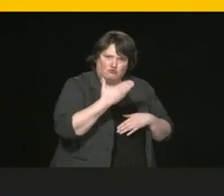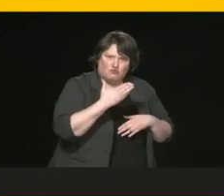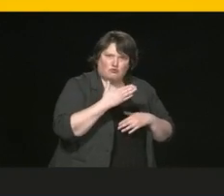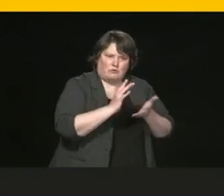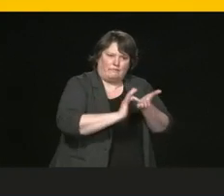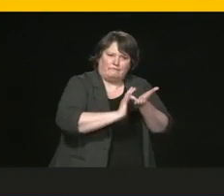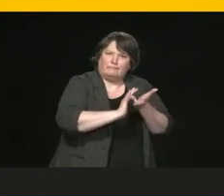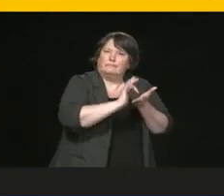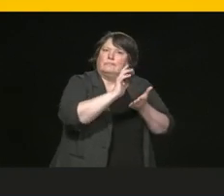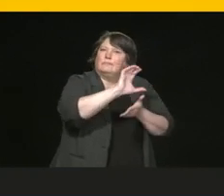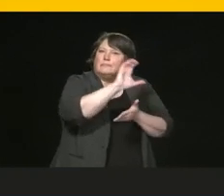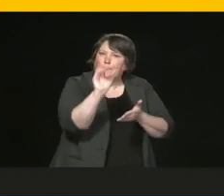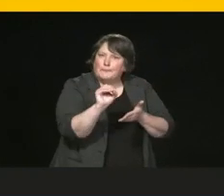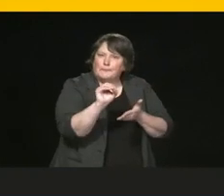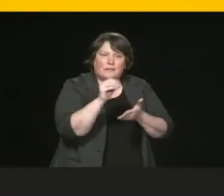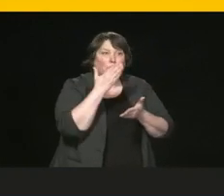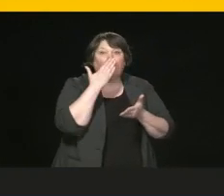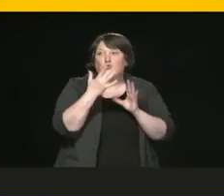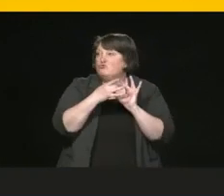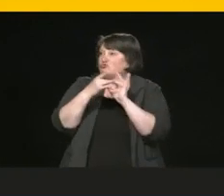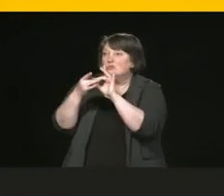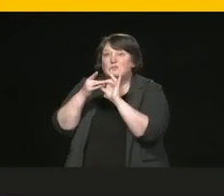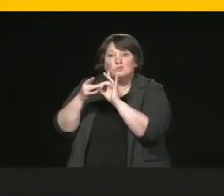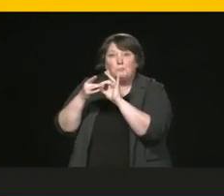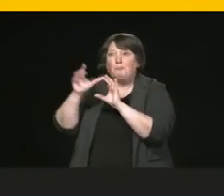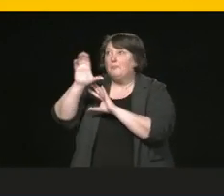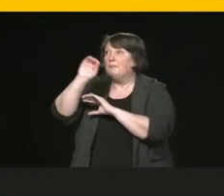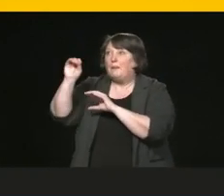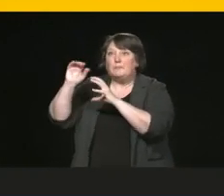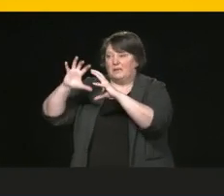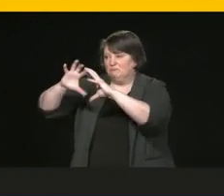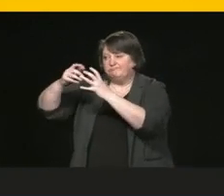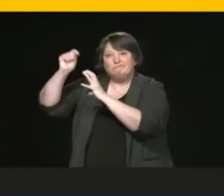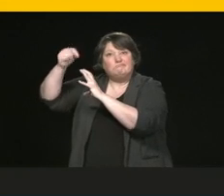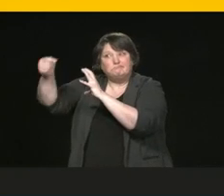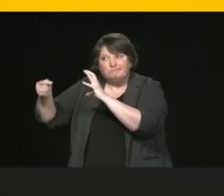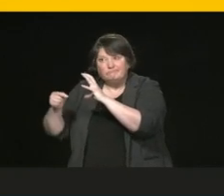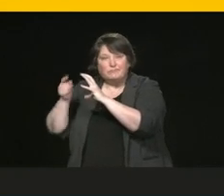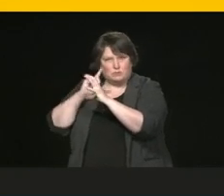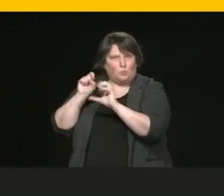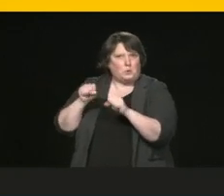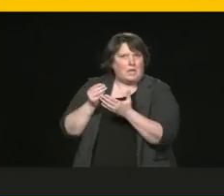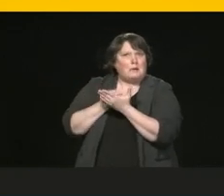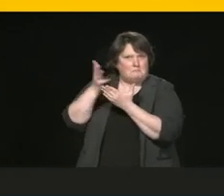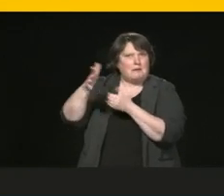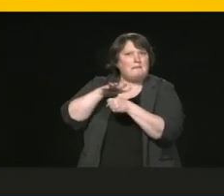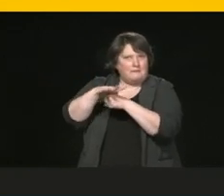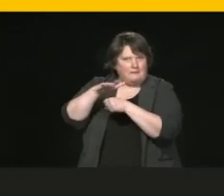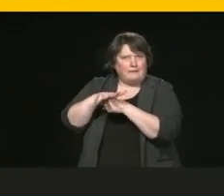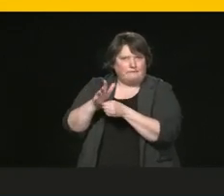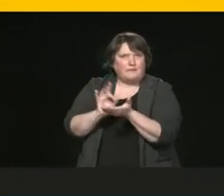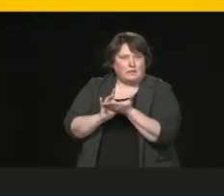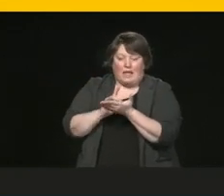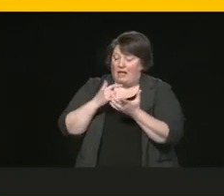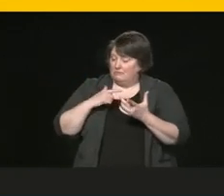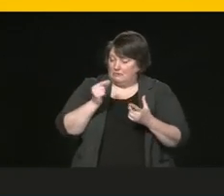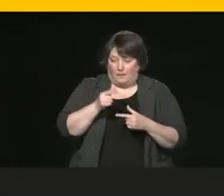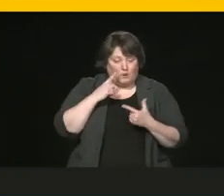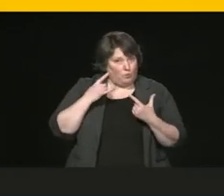CANADA HAS A VERY STRONG PHARMACEUTICAL INDUSTRY. WE HAVE VERY STRONG RELATIONSHIPS AROUND THE WORLD. ON GETTING MEDICATION AND